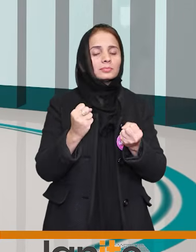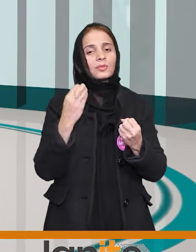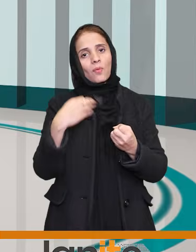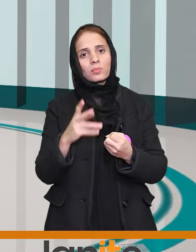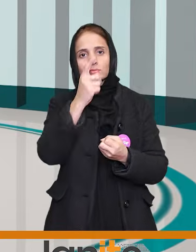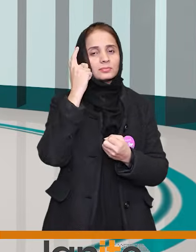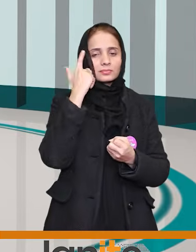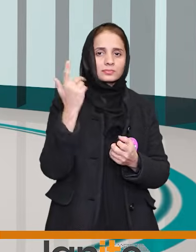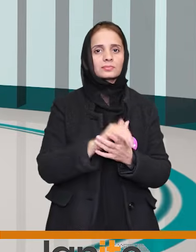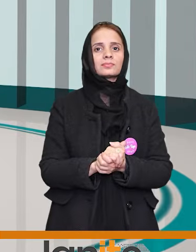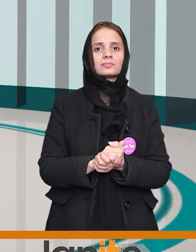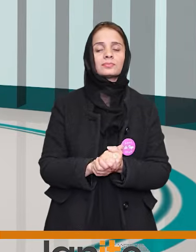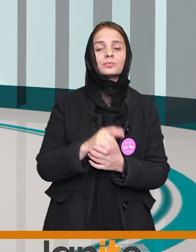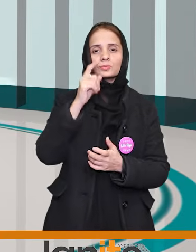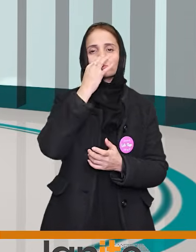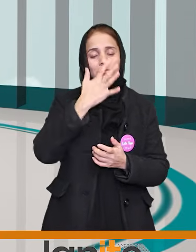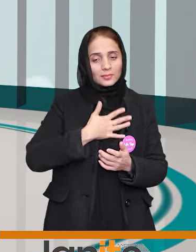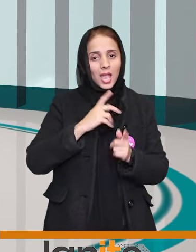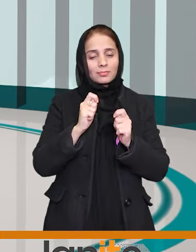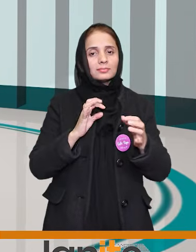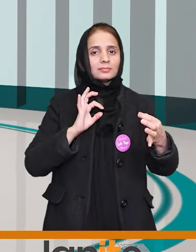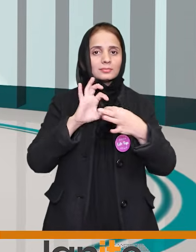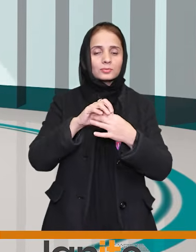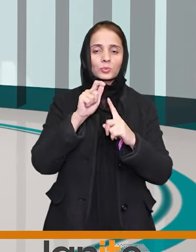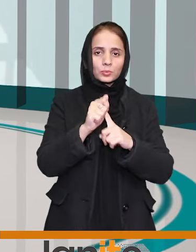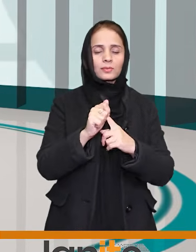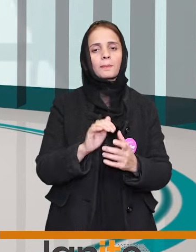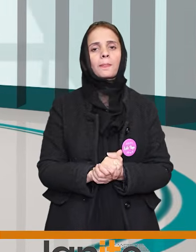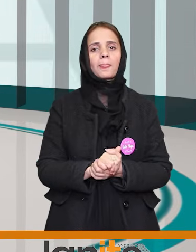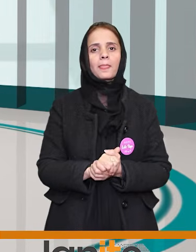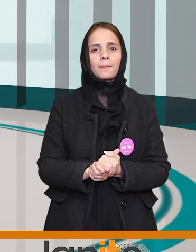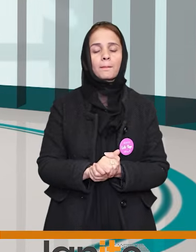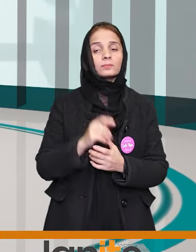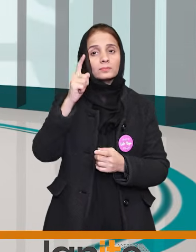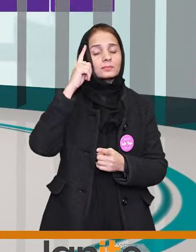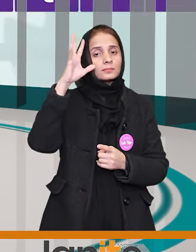So, you have to be courteous in your response. Secondly what you have to understand in the response and that’s